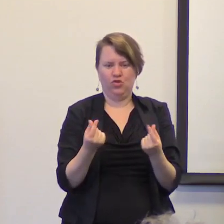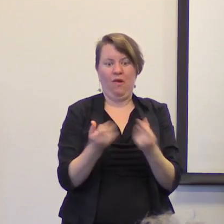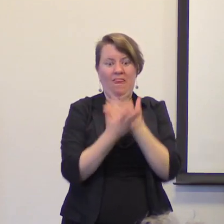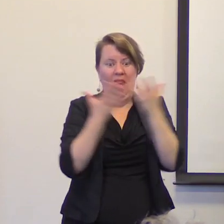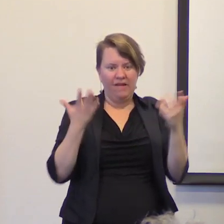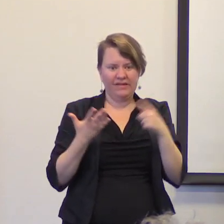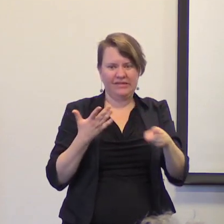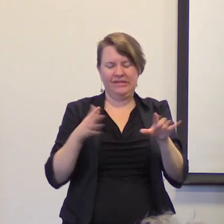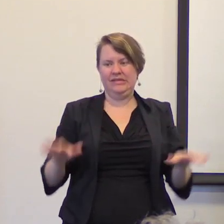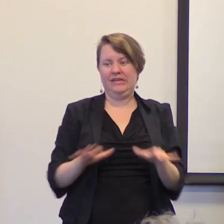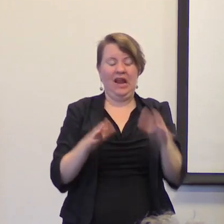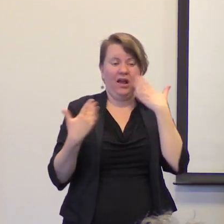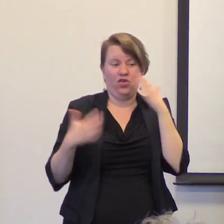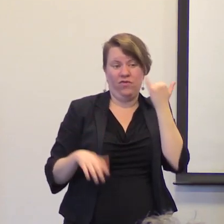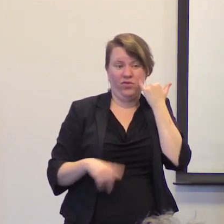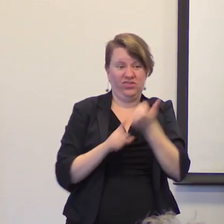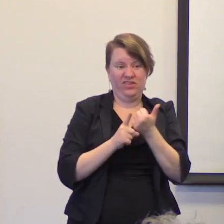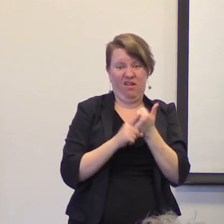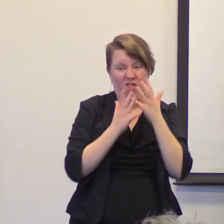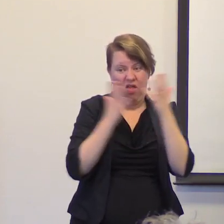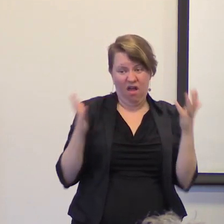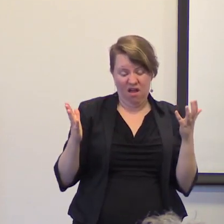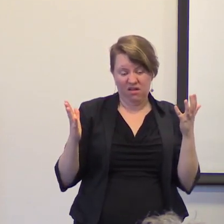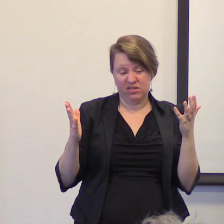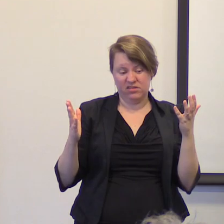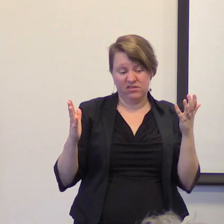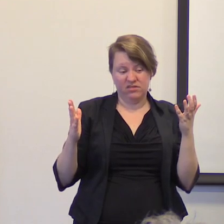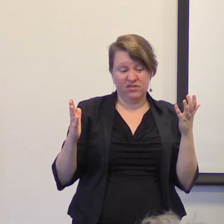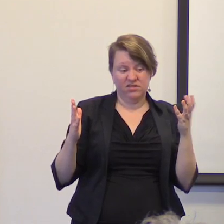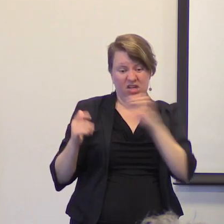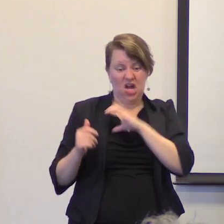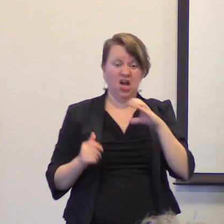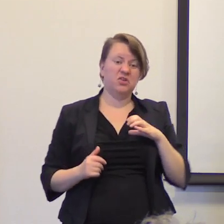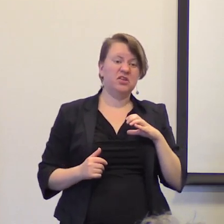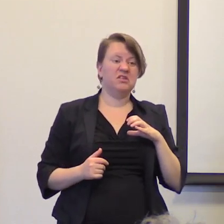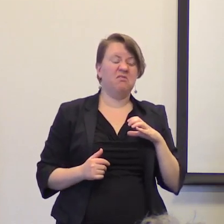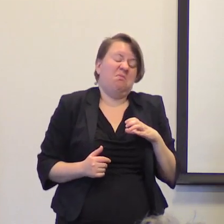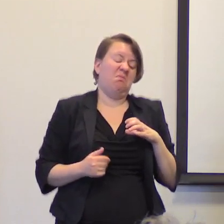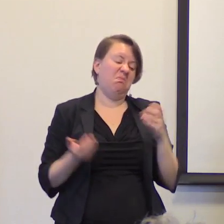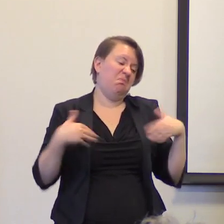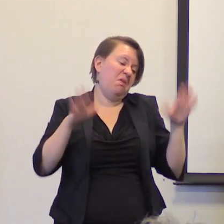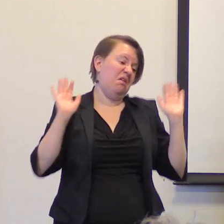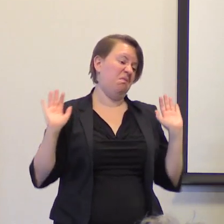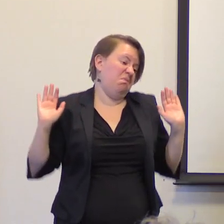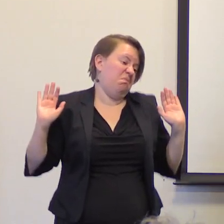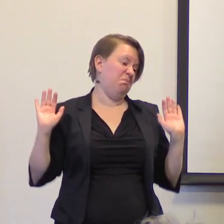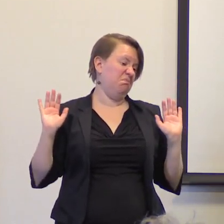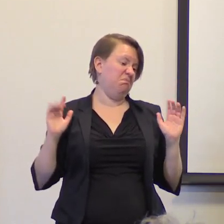I don't know if it was just a lot of Congress giving him the benefit of the doubt because